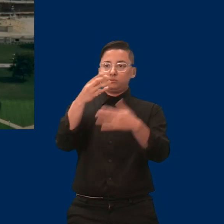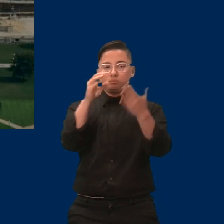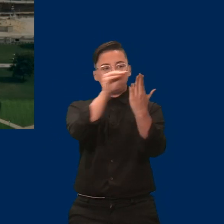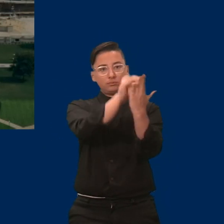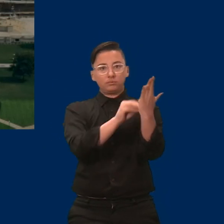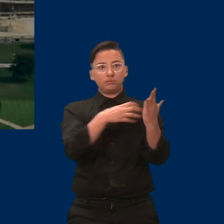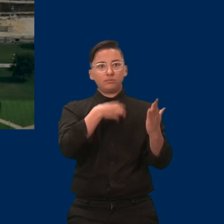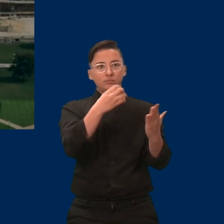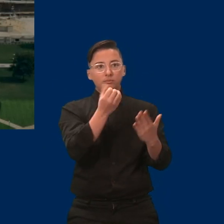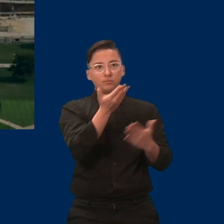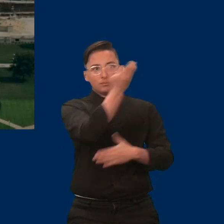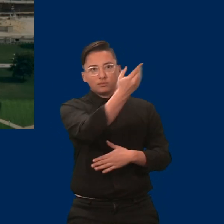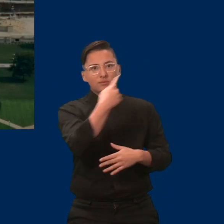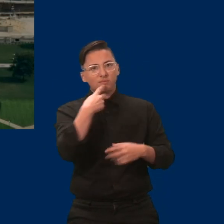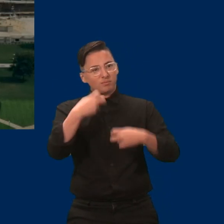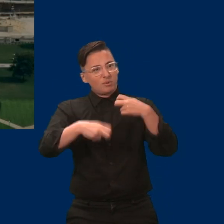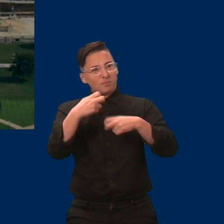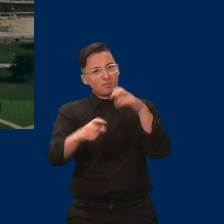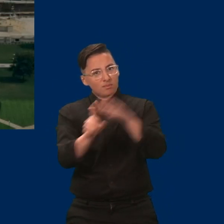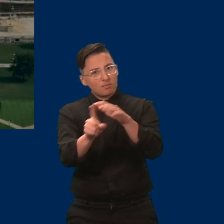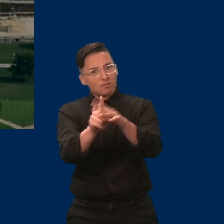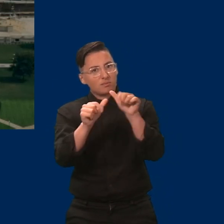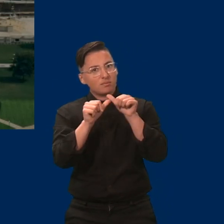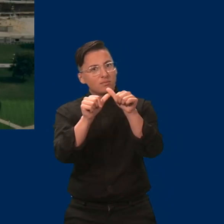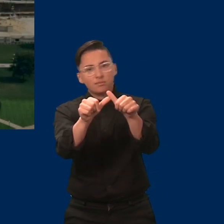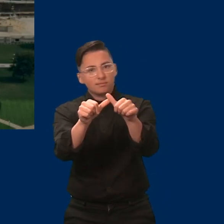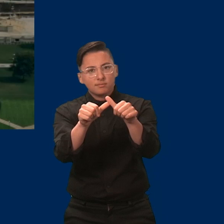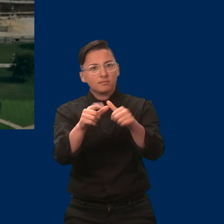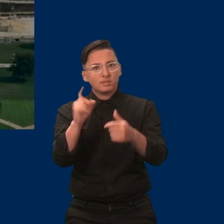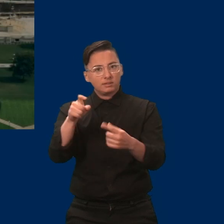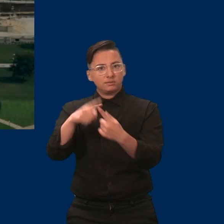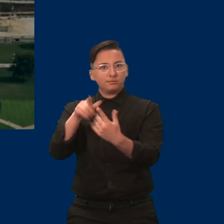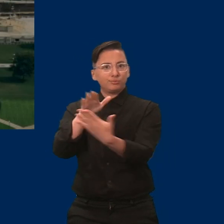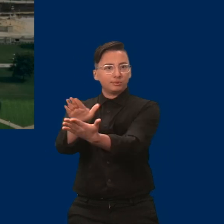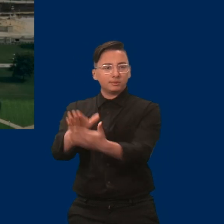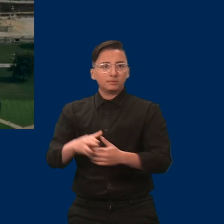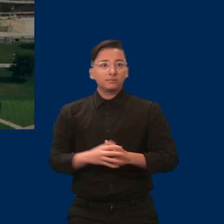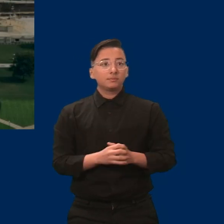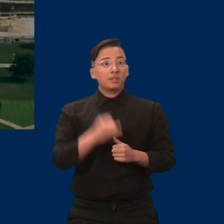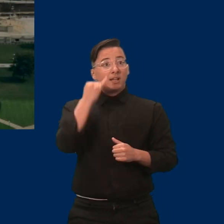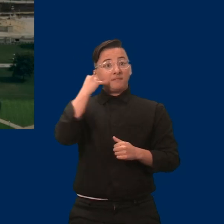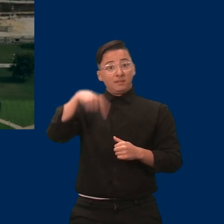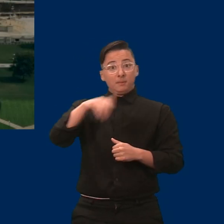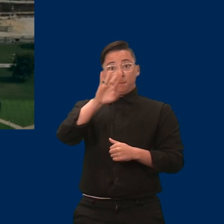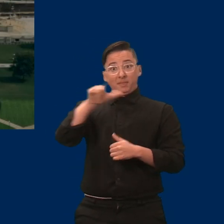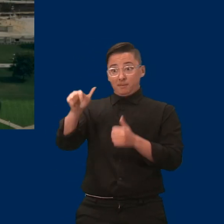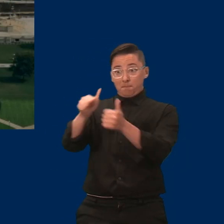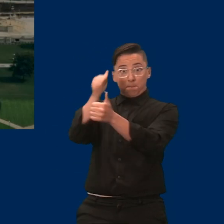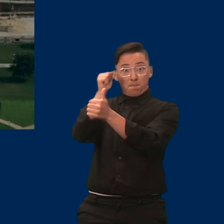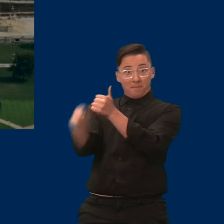This proposal would bring the Minnesota Human Rights Act in line with the ADA and allow the state of Minnesota